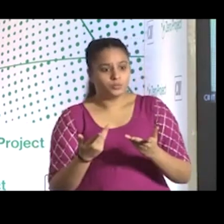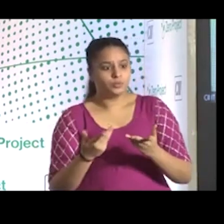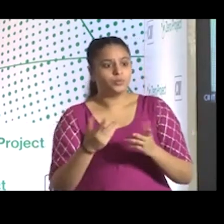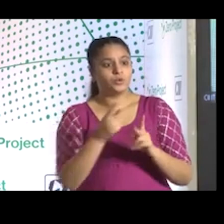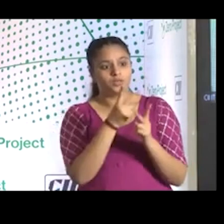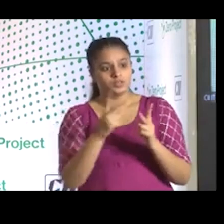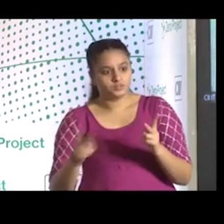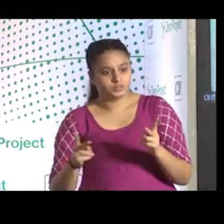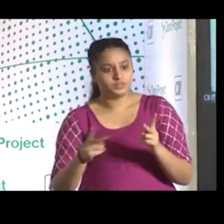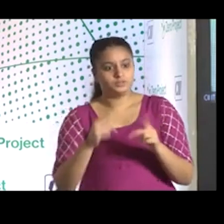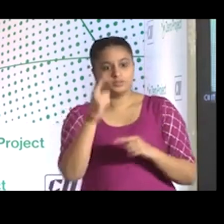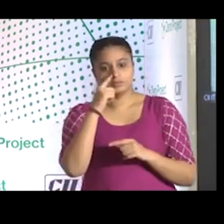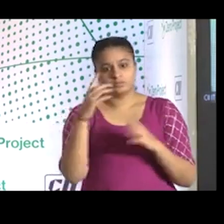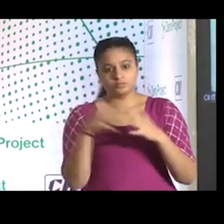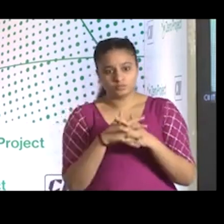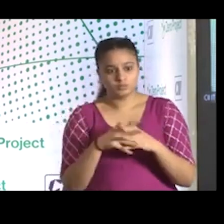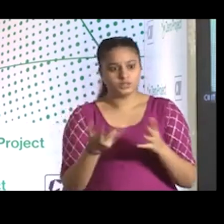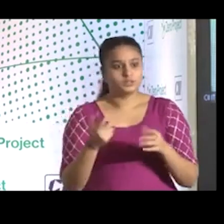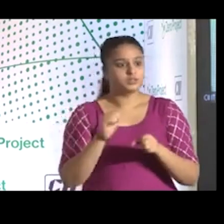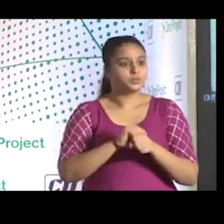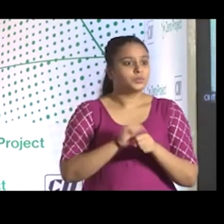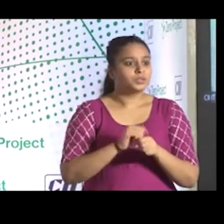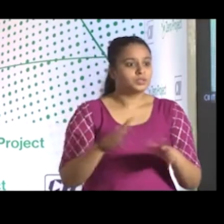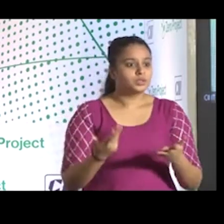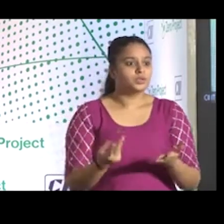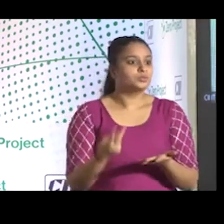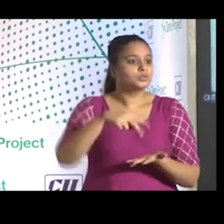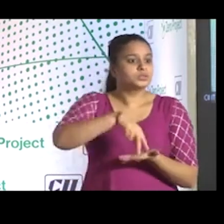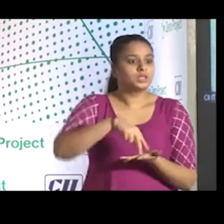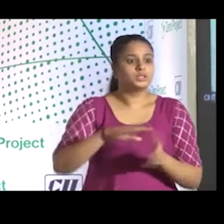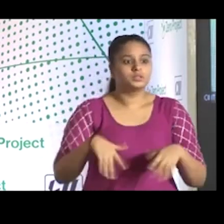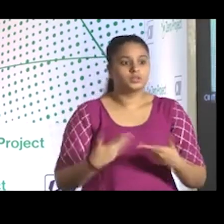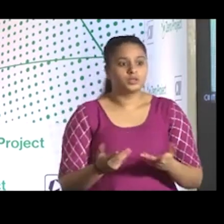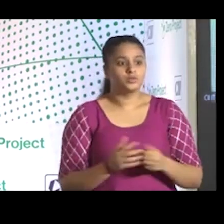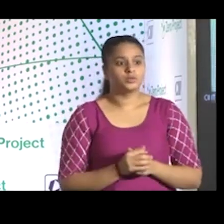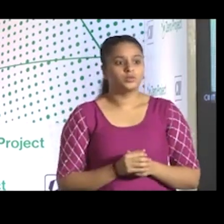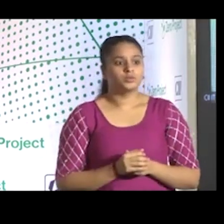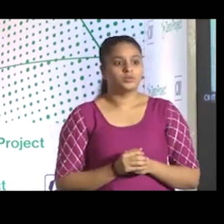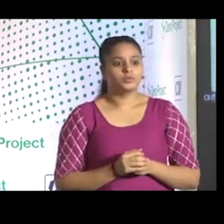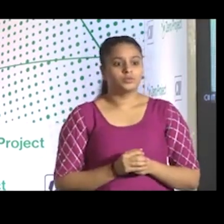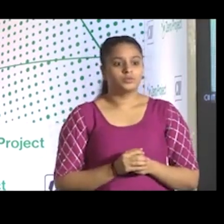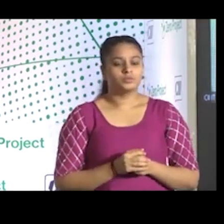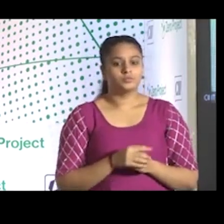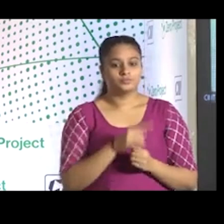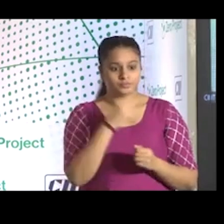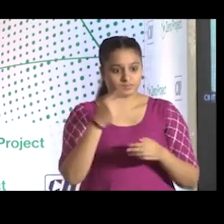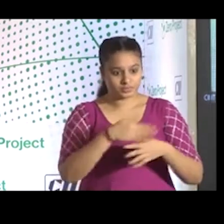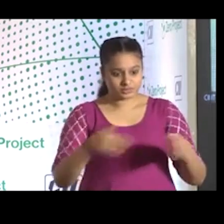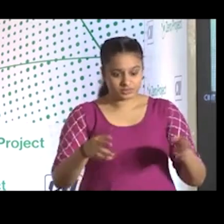hopeful that we're launching here something which will start to build and increase in the in the next years.